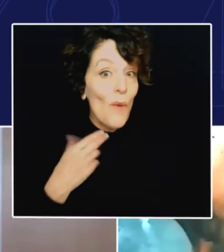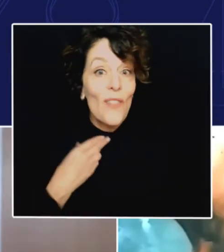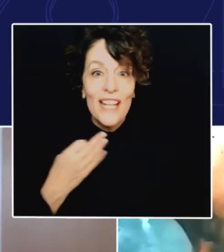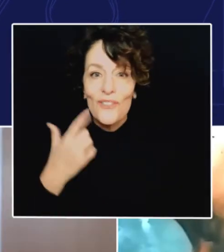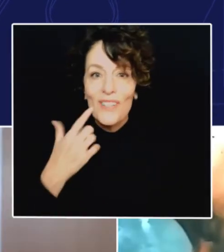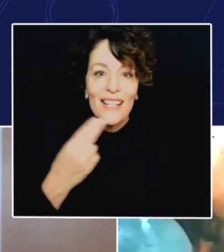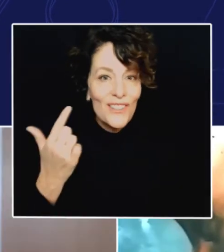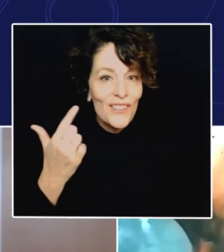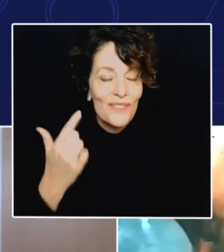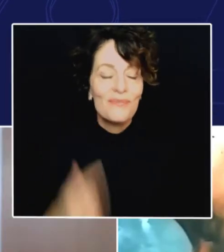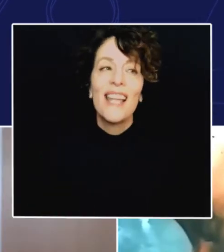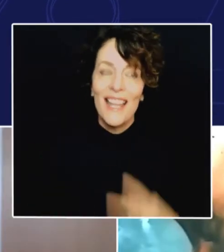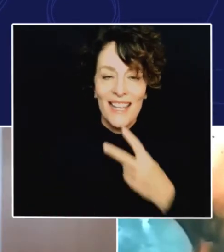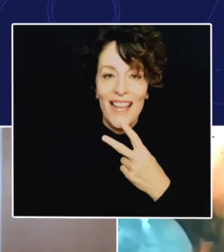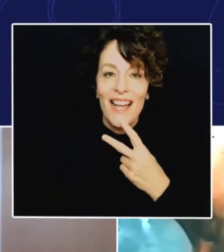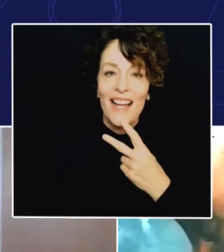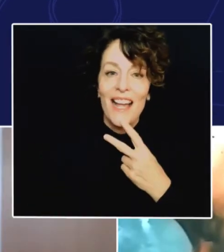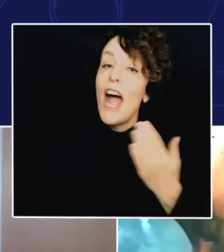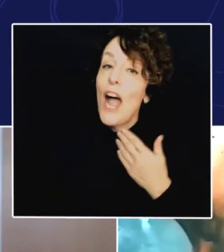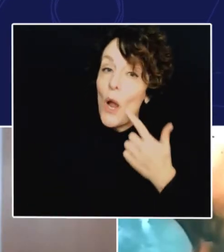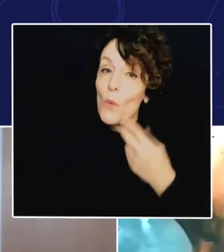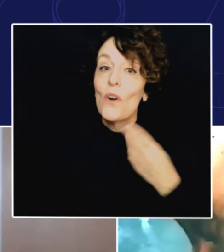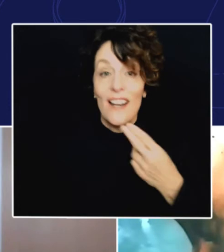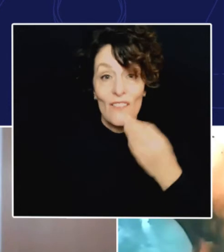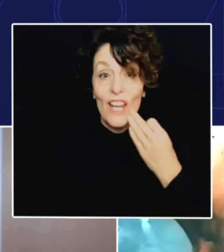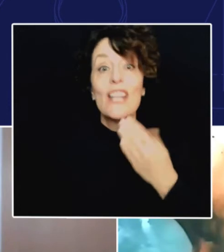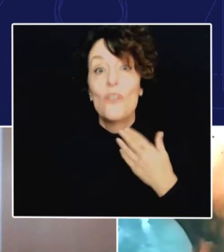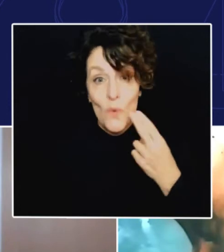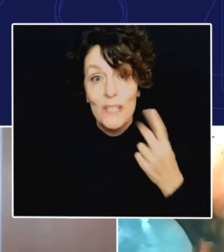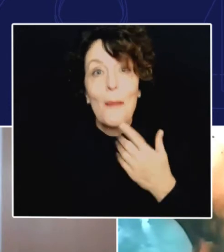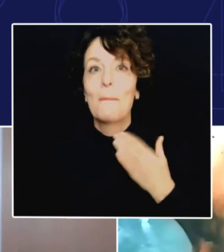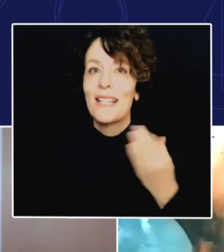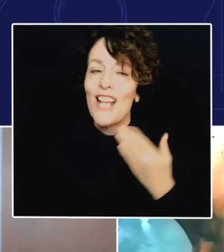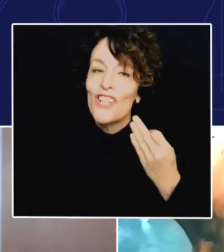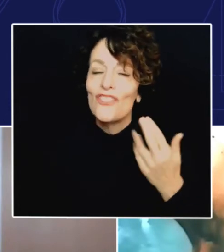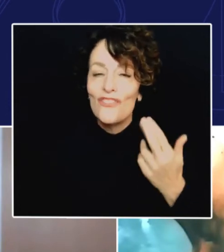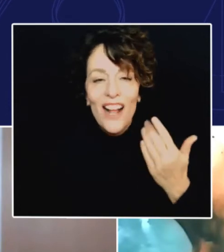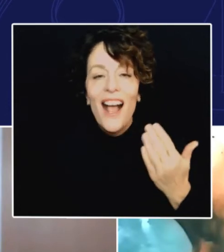[HENRY:] Oh wow, that is really cool. [DR. HORTON:] Yeah. And I work in a very noisy place, so